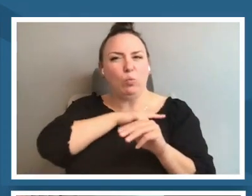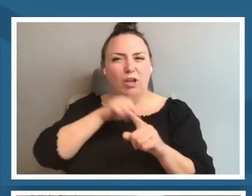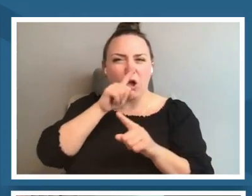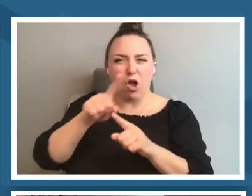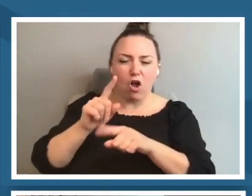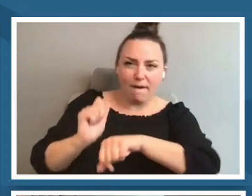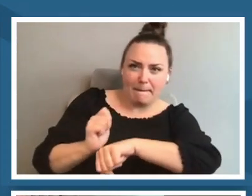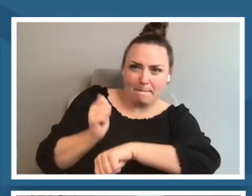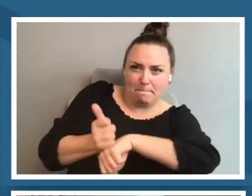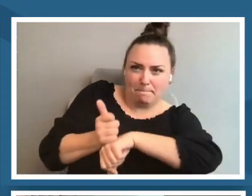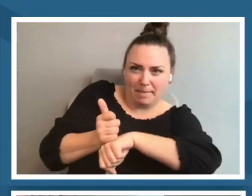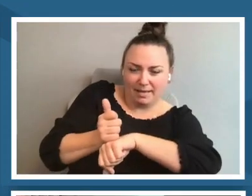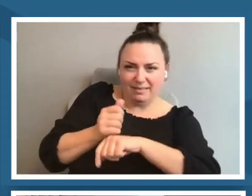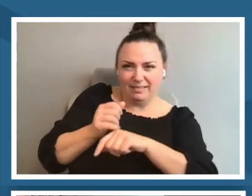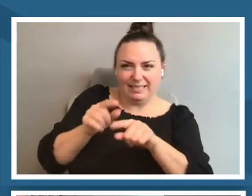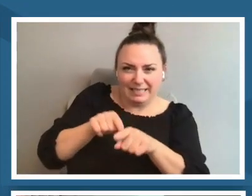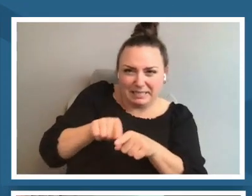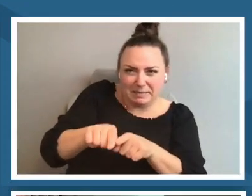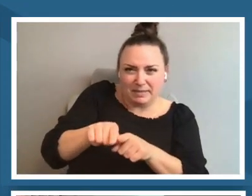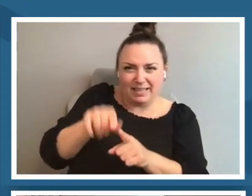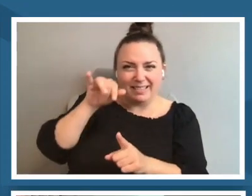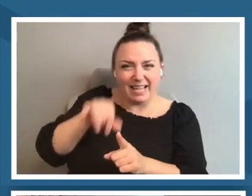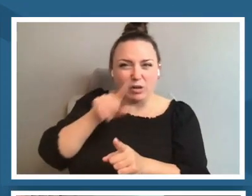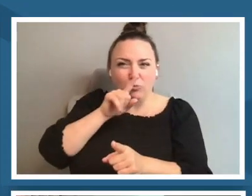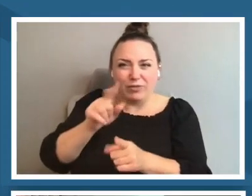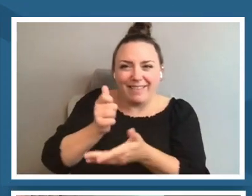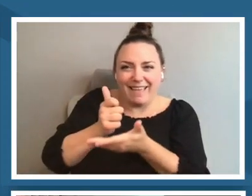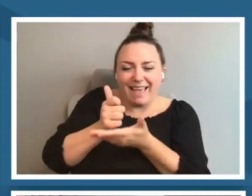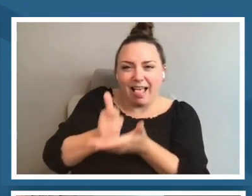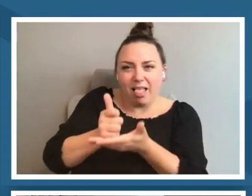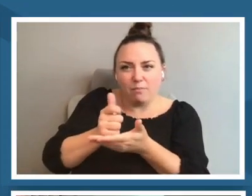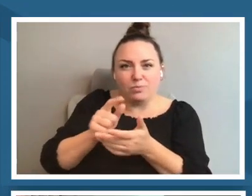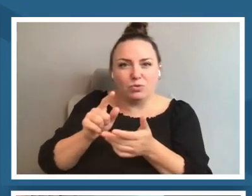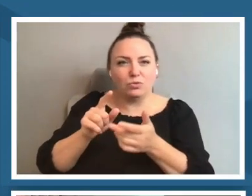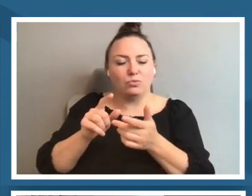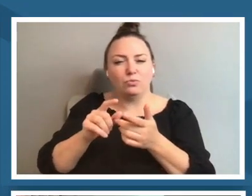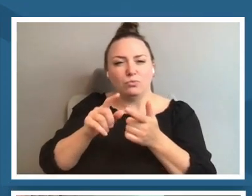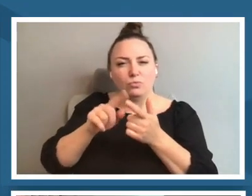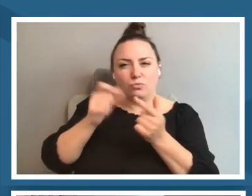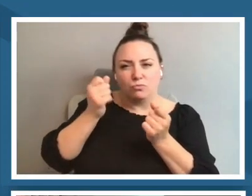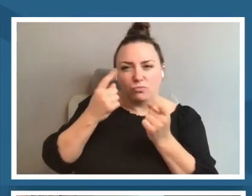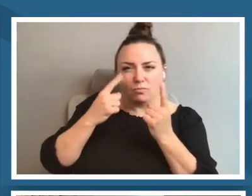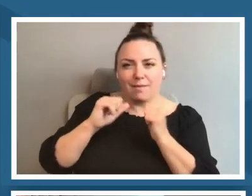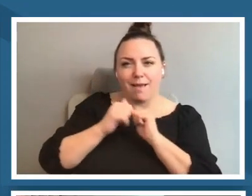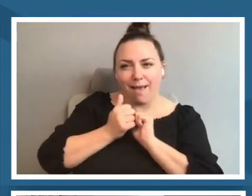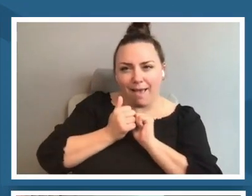museum and kind of really helps to understand